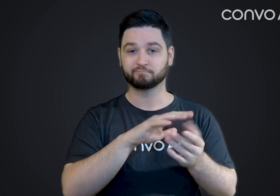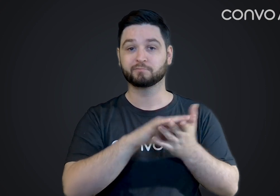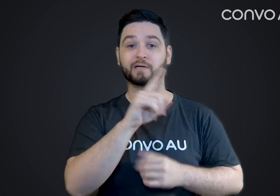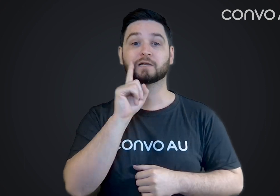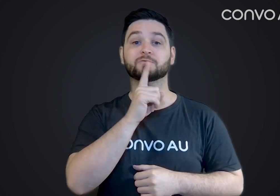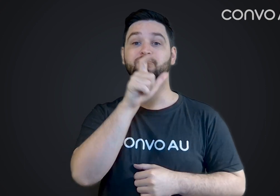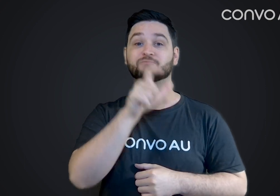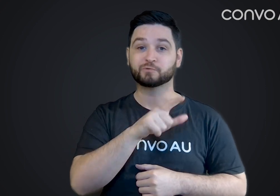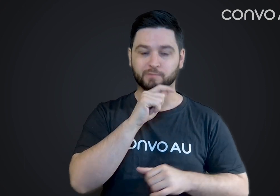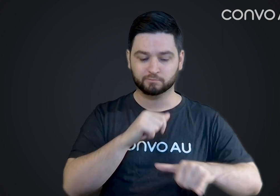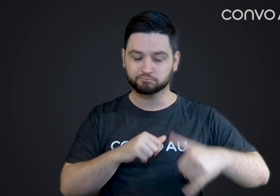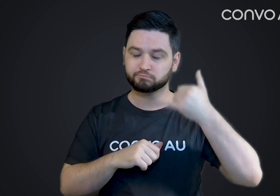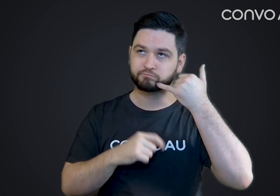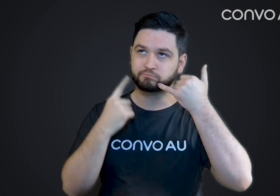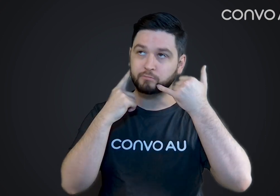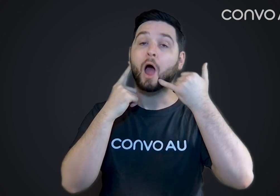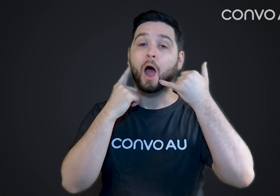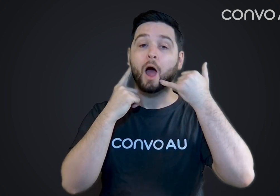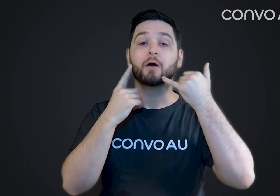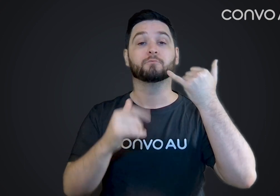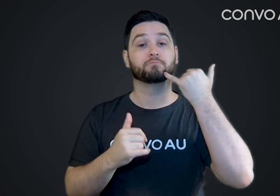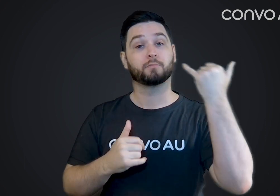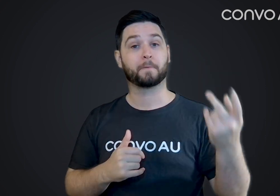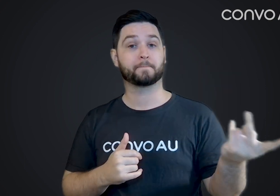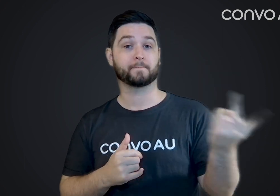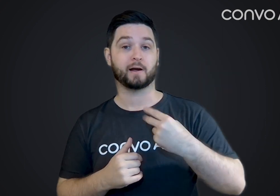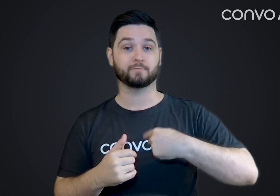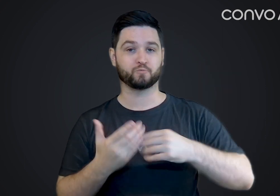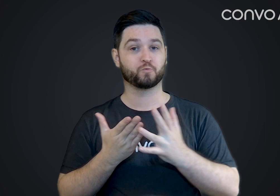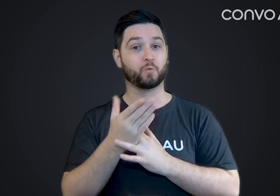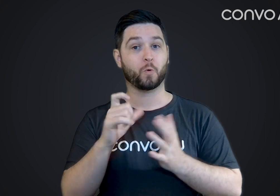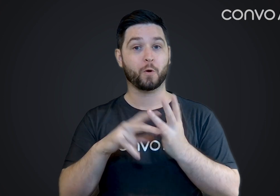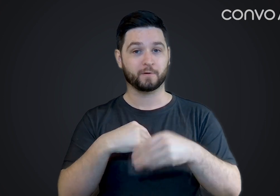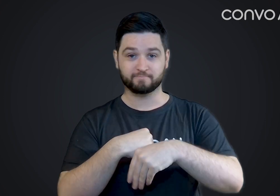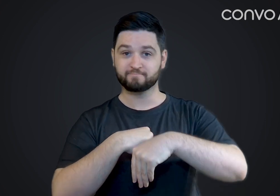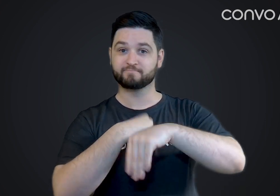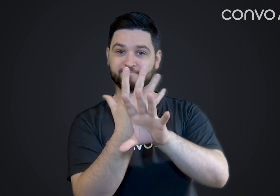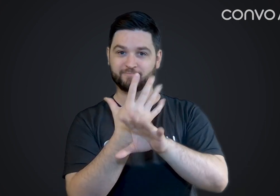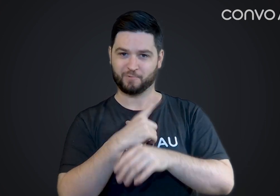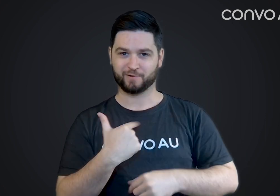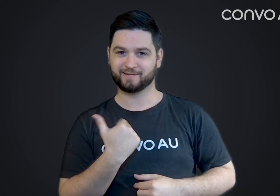The receptionist will listen to that message and is able to call me back through my Convo Australia number to discuss on a video call,